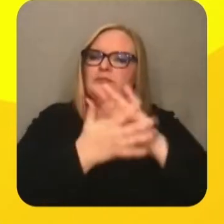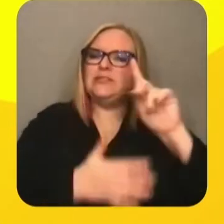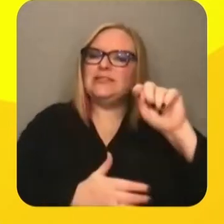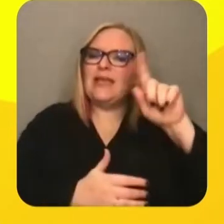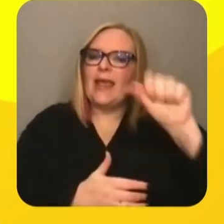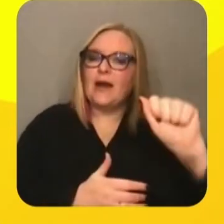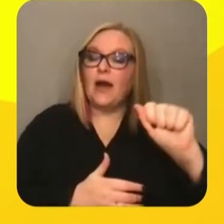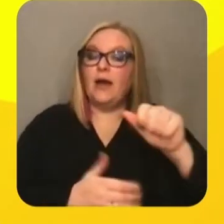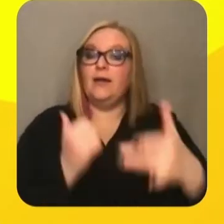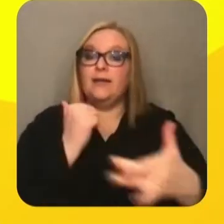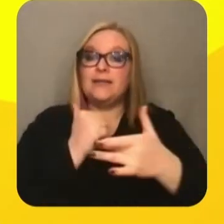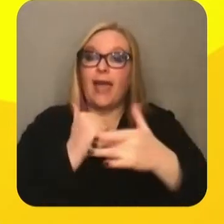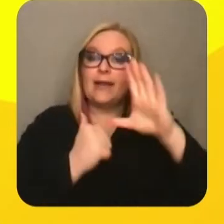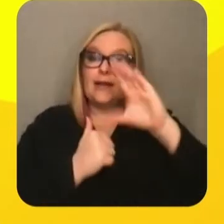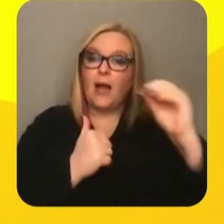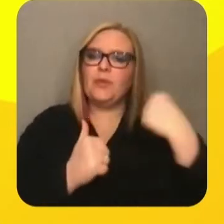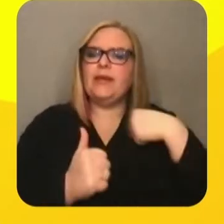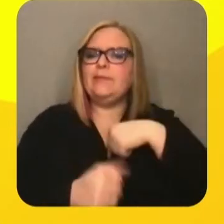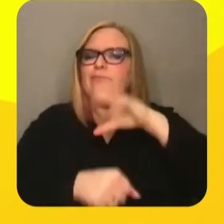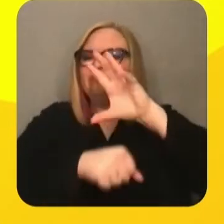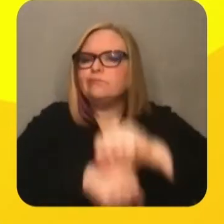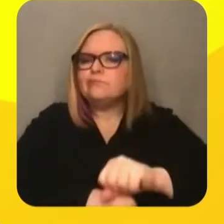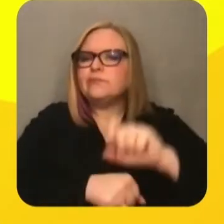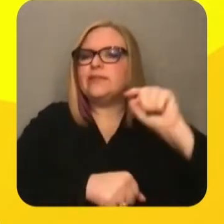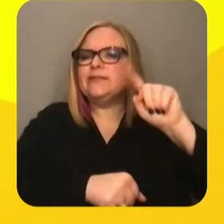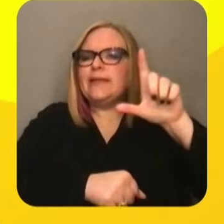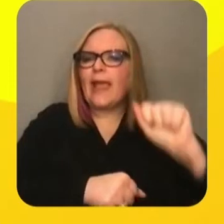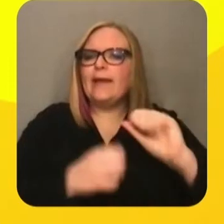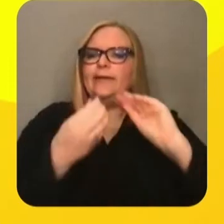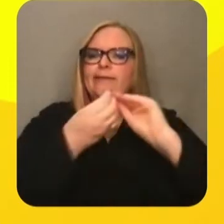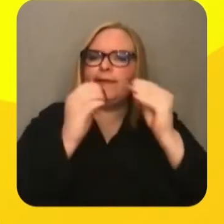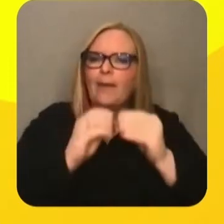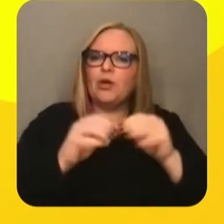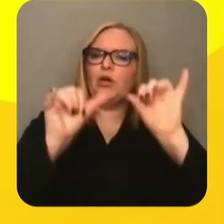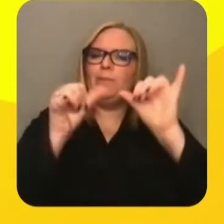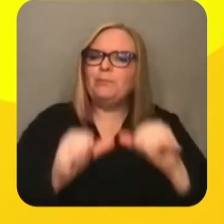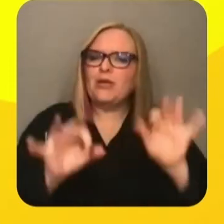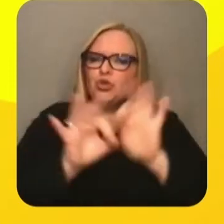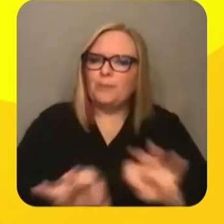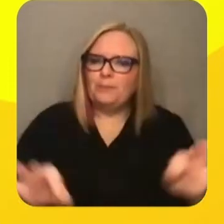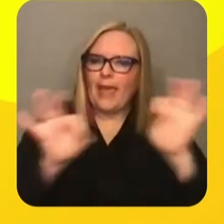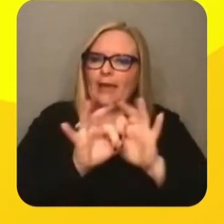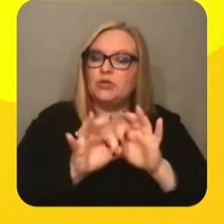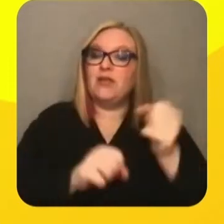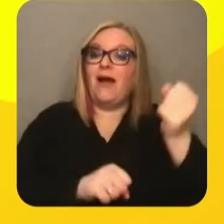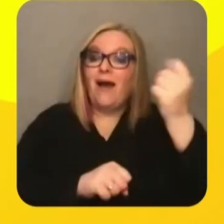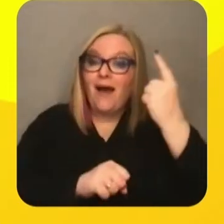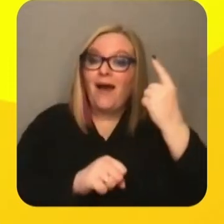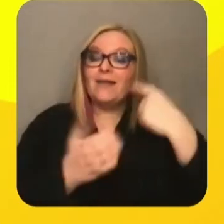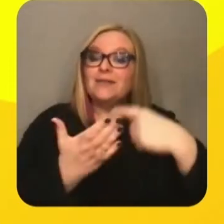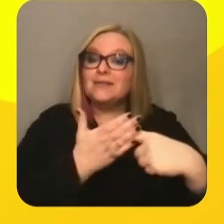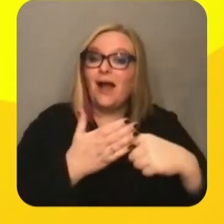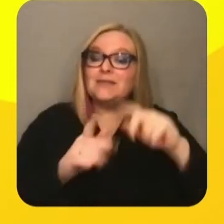we're all used to data and numbers and knowing what you measure matters. And I always say when we're talking about people, what you're really saying is how do you measure